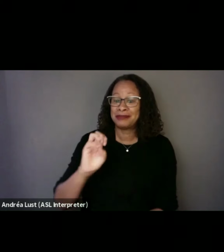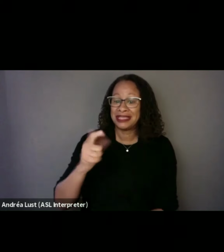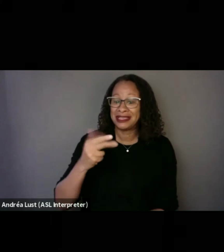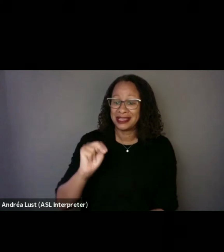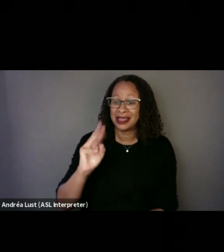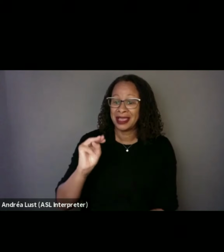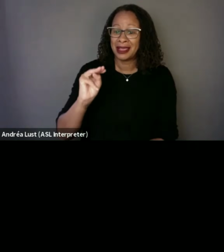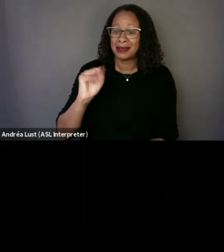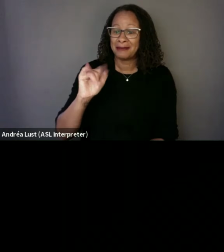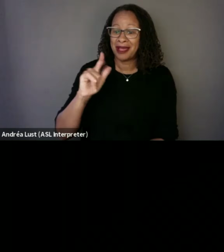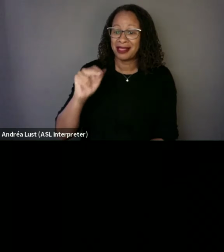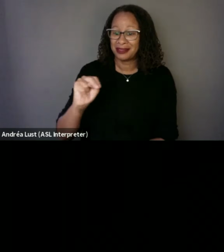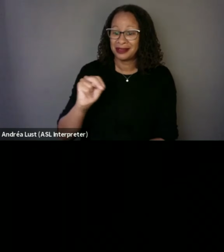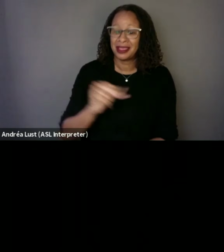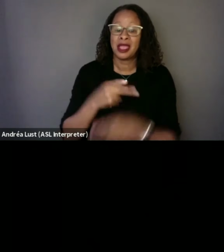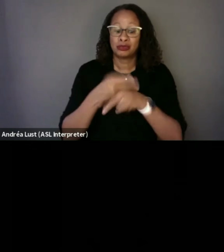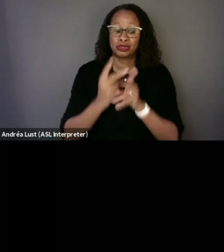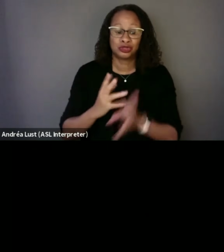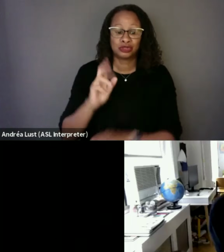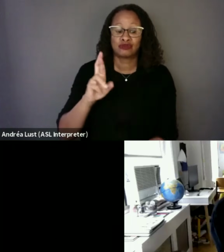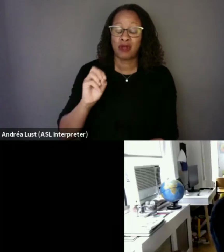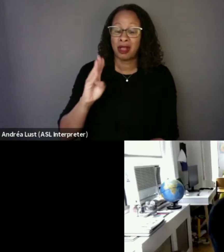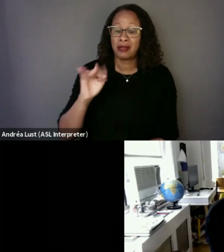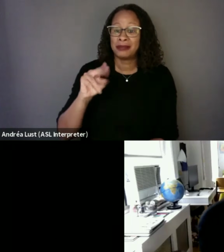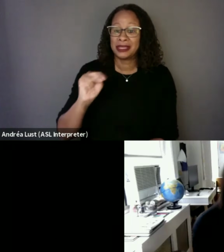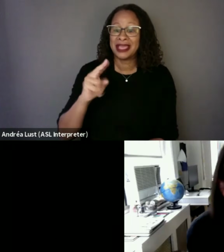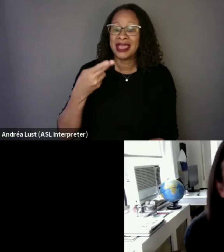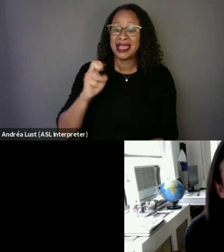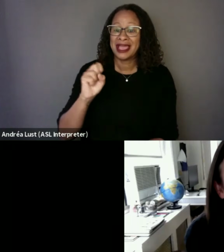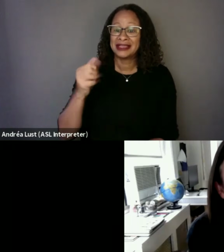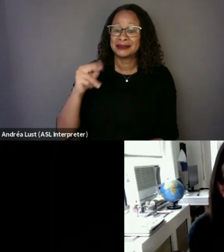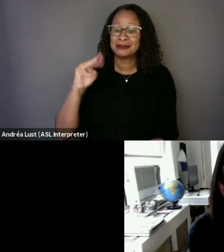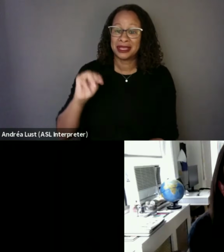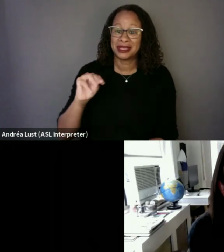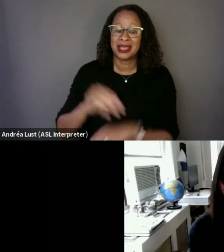producer Robin Hessman, and co-producer Hazem Obid.